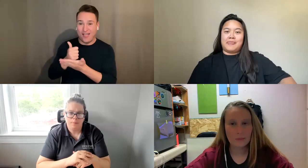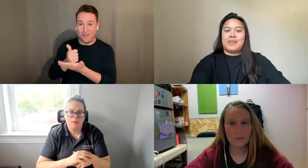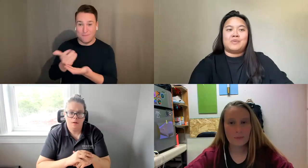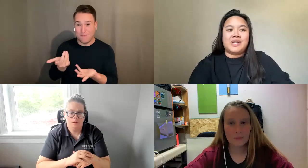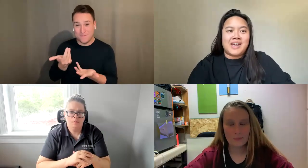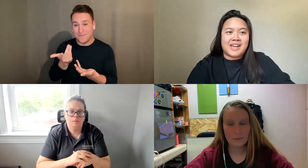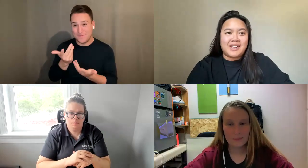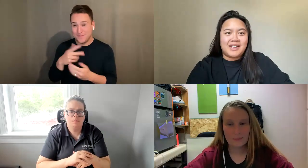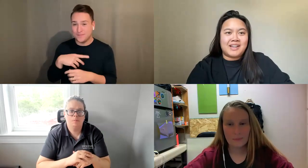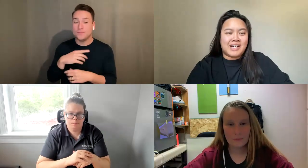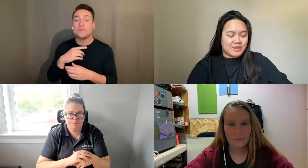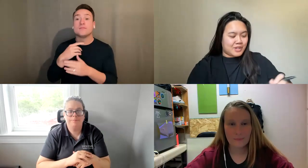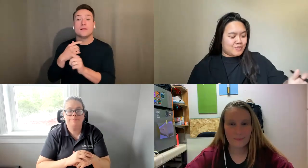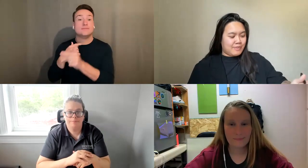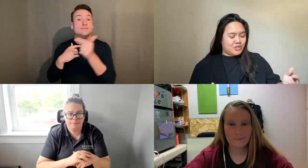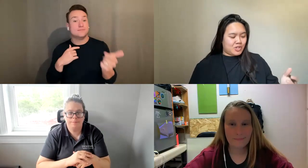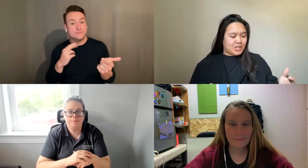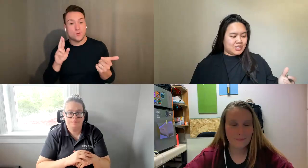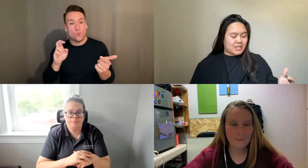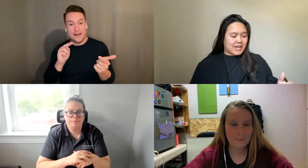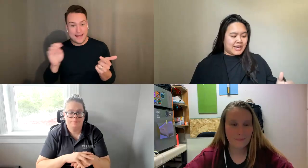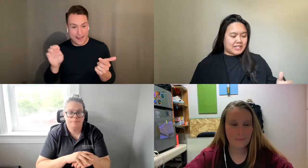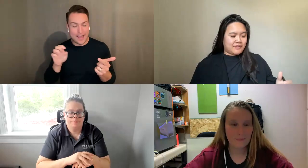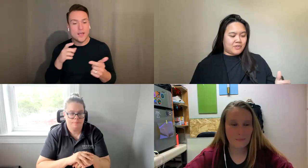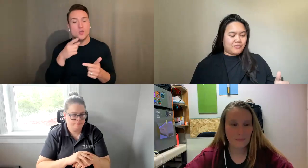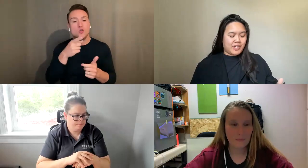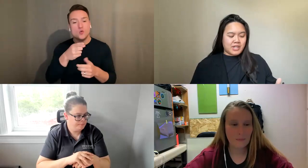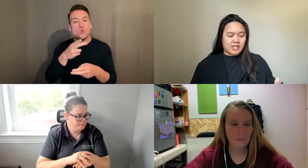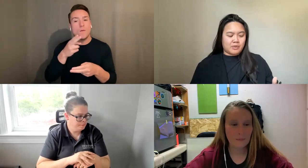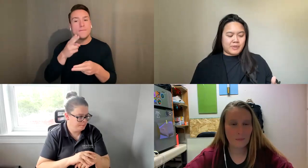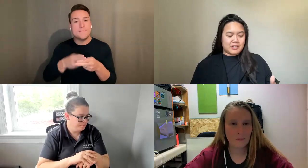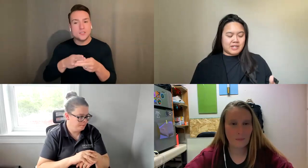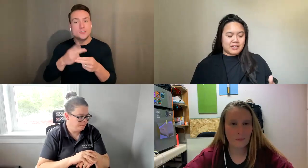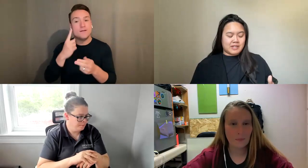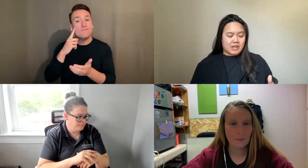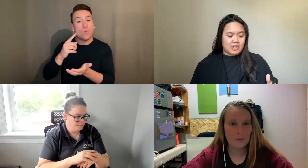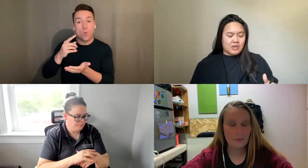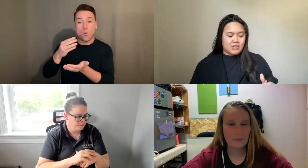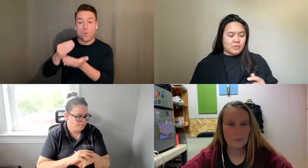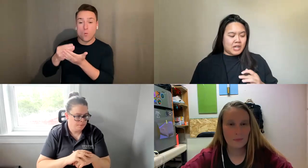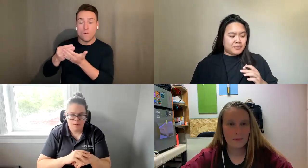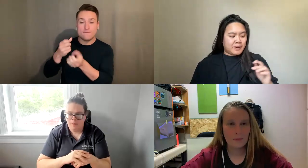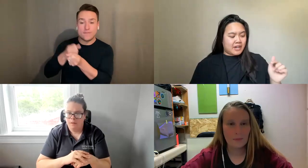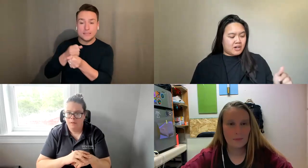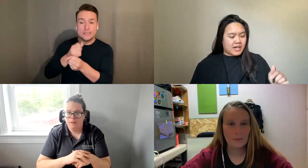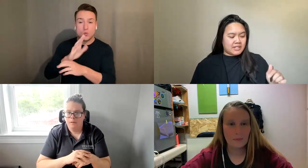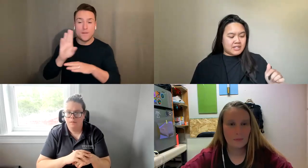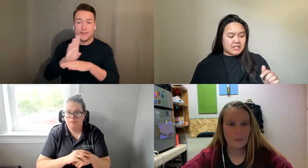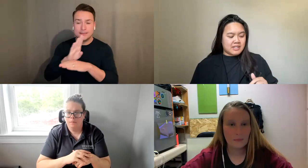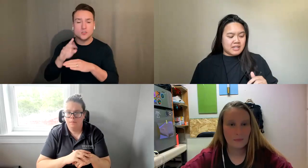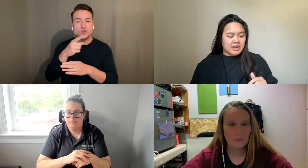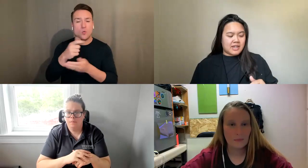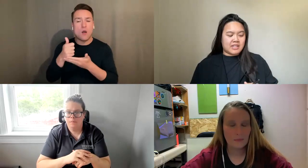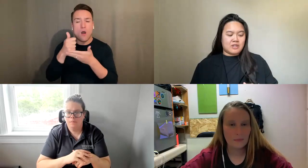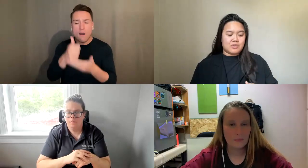Renee, I know you mentioned for funding your business you were helped by RIDDC and you